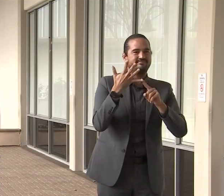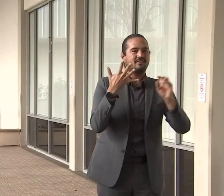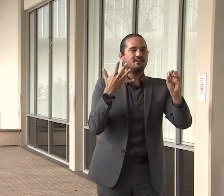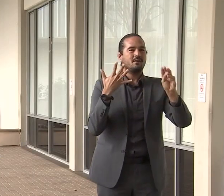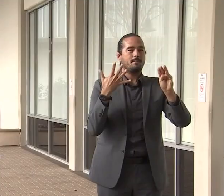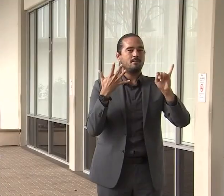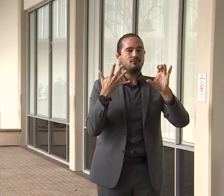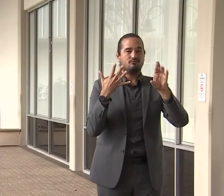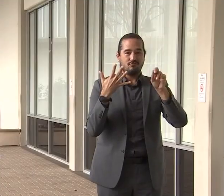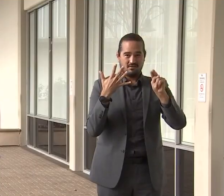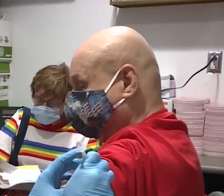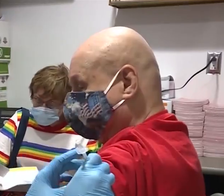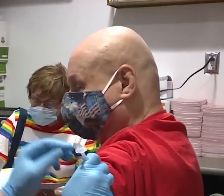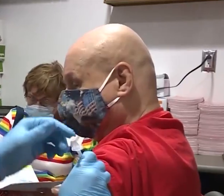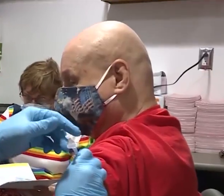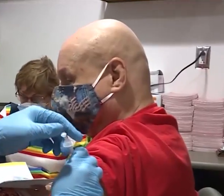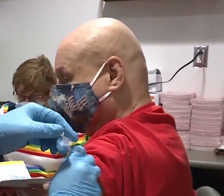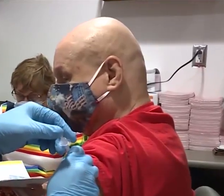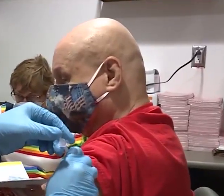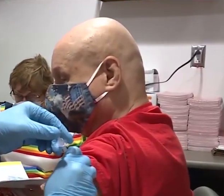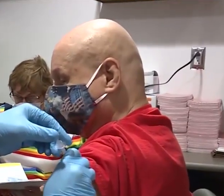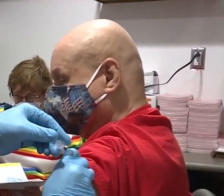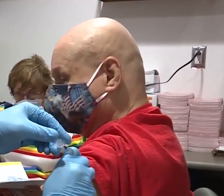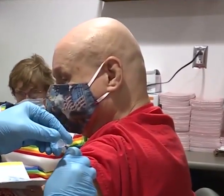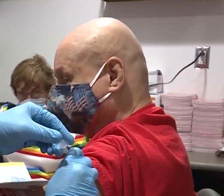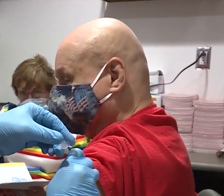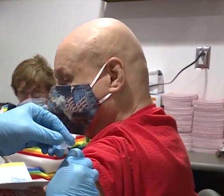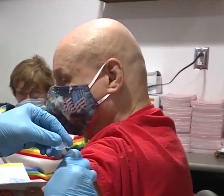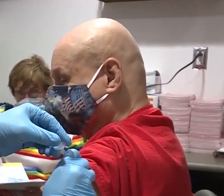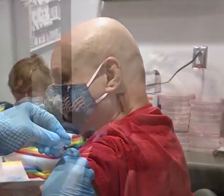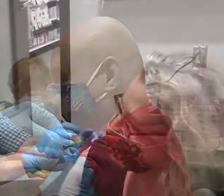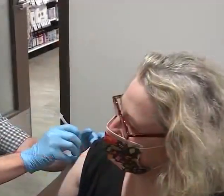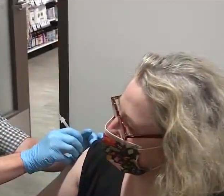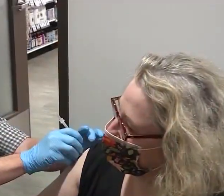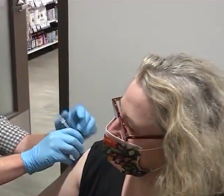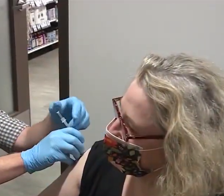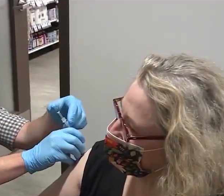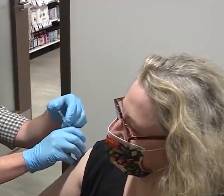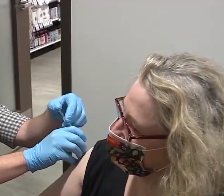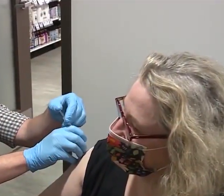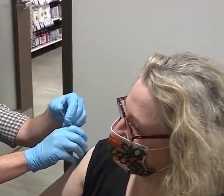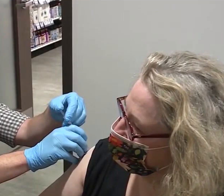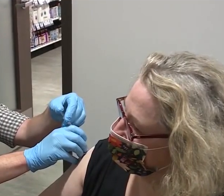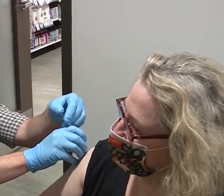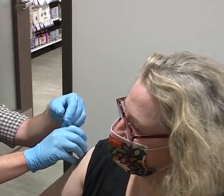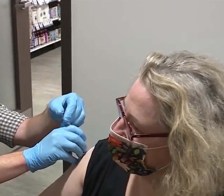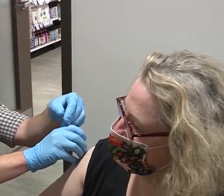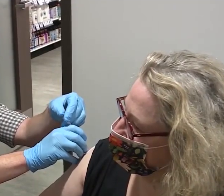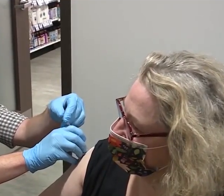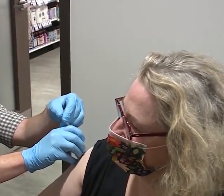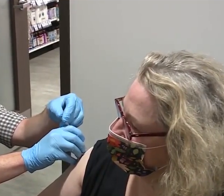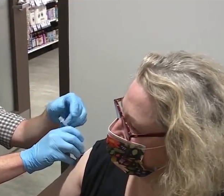continues. And we're now in the midst of a macron. Monday morning, County health officer